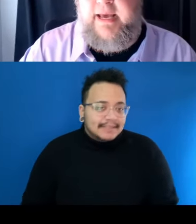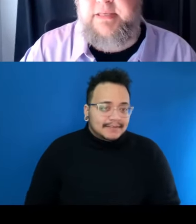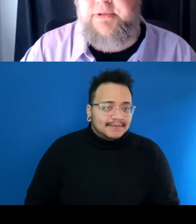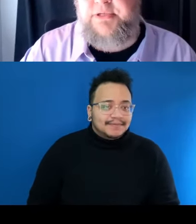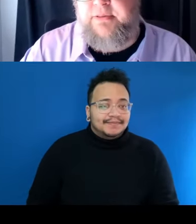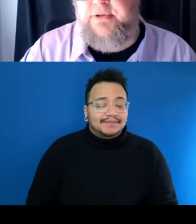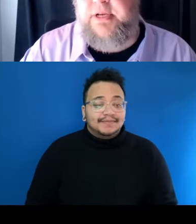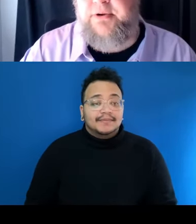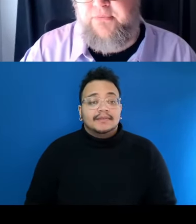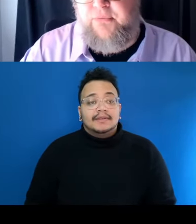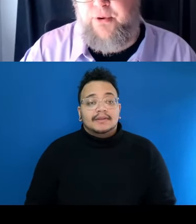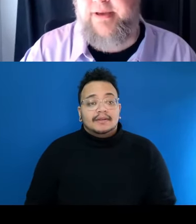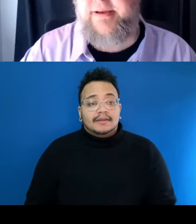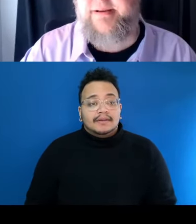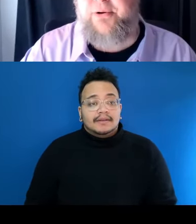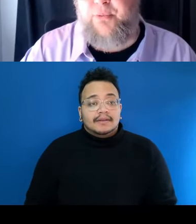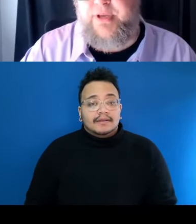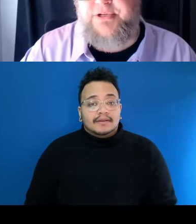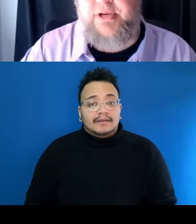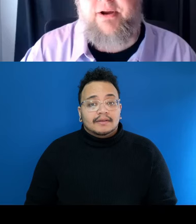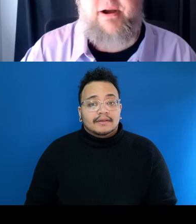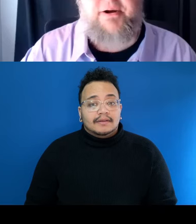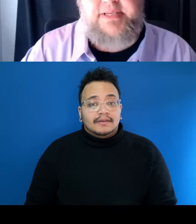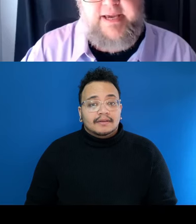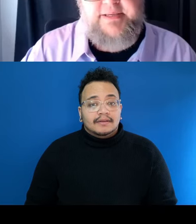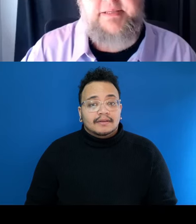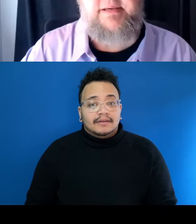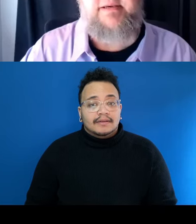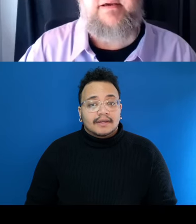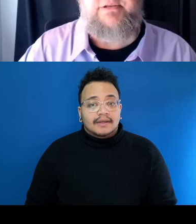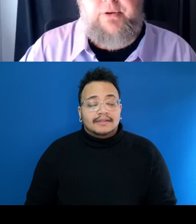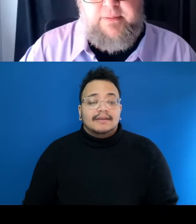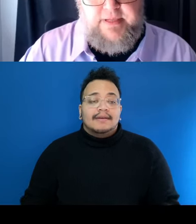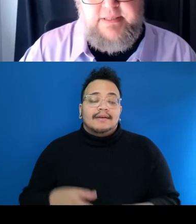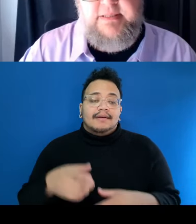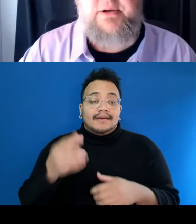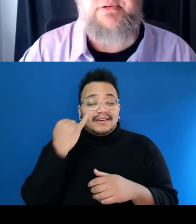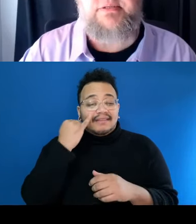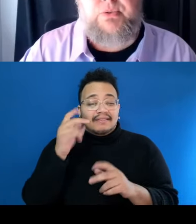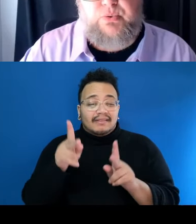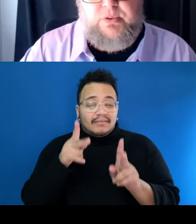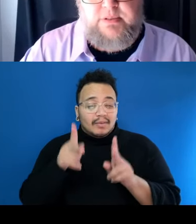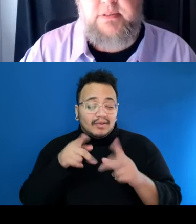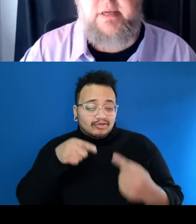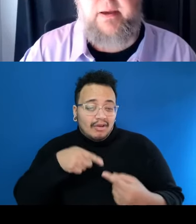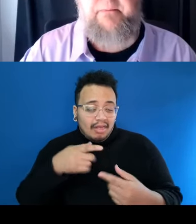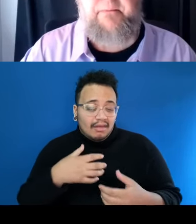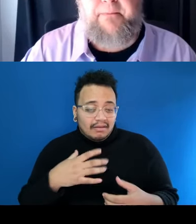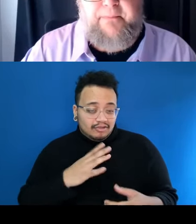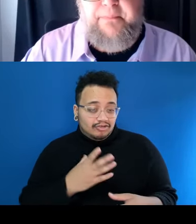Ask them to share their gender euphoria or we can share ours. Yes. Donate pins and stickers to schools. Yep.